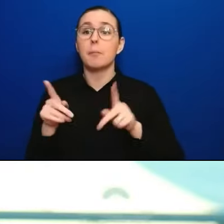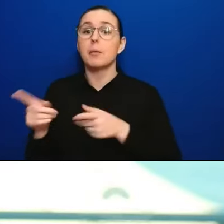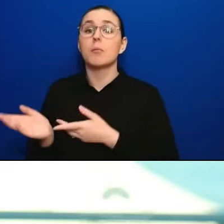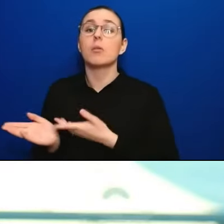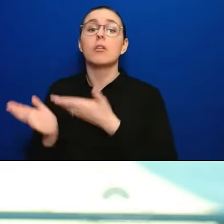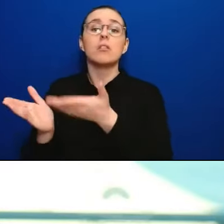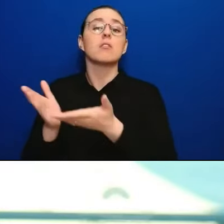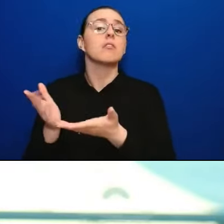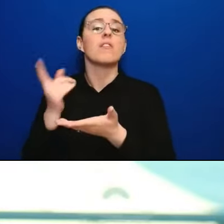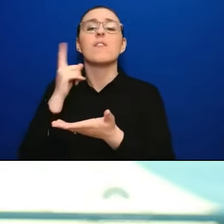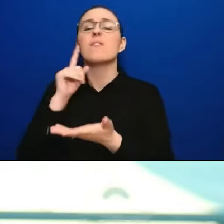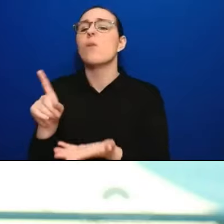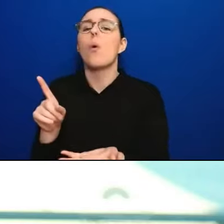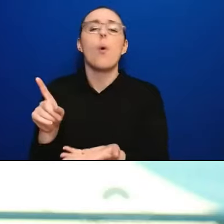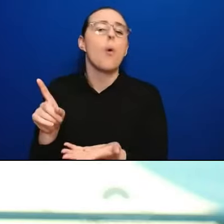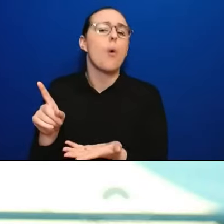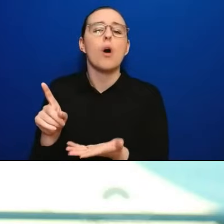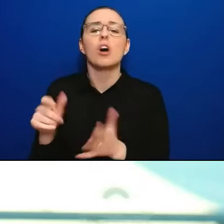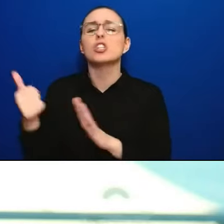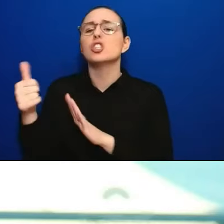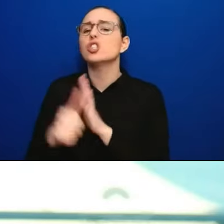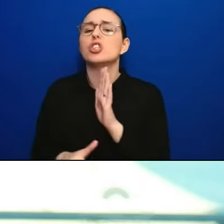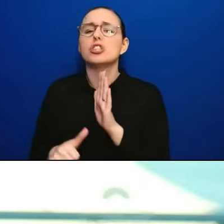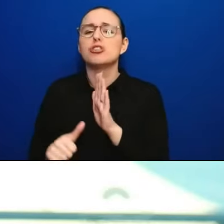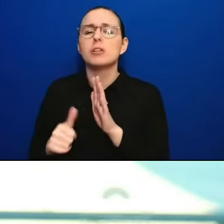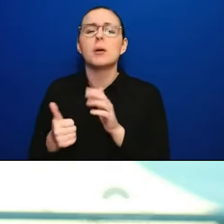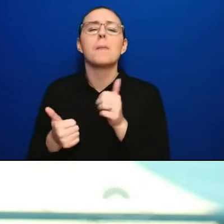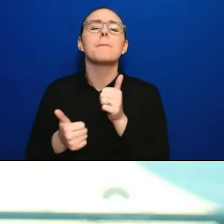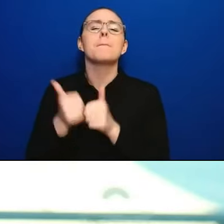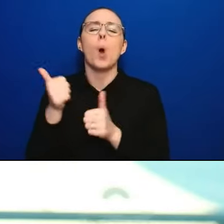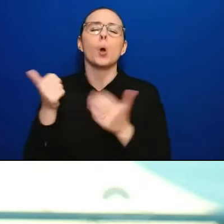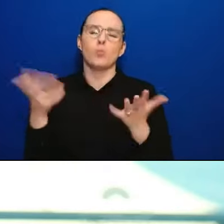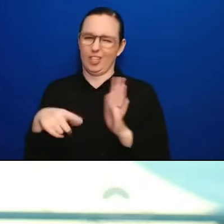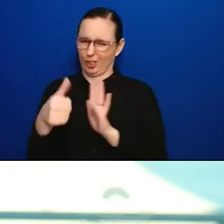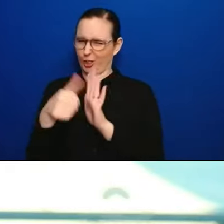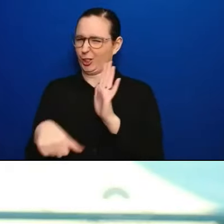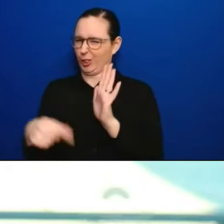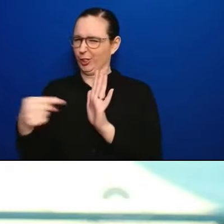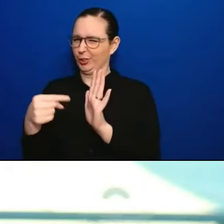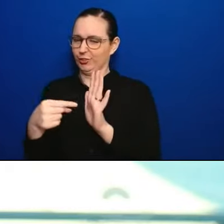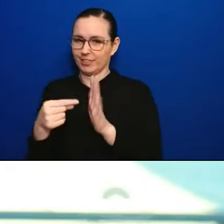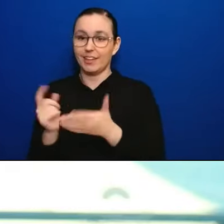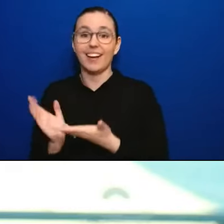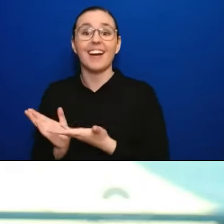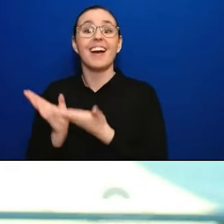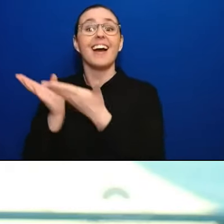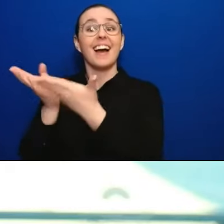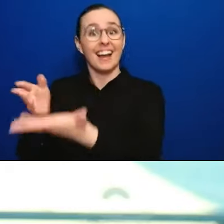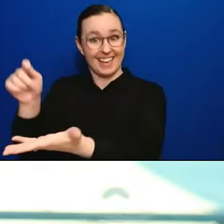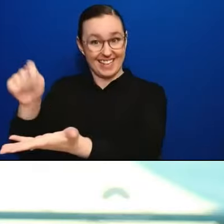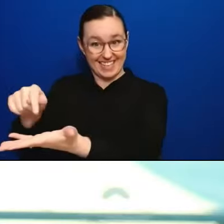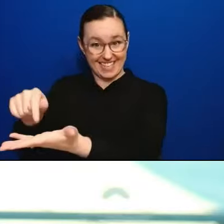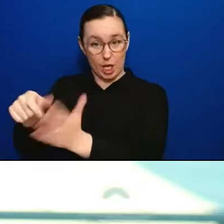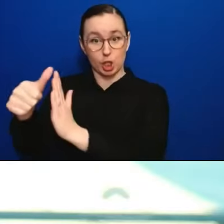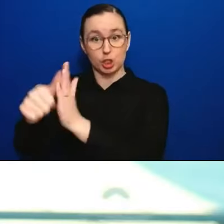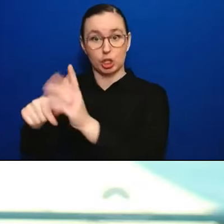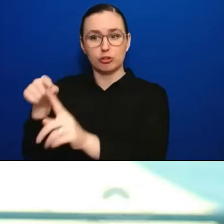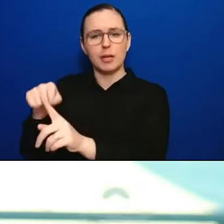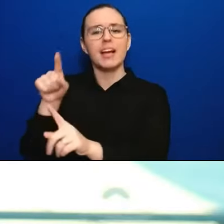so what we are seeing is people are being admitted to